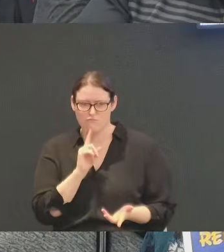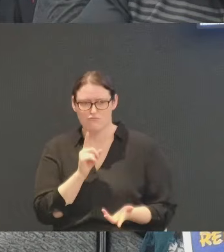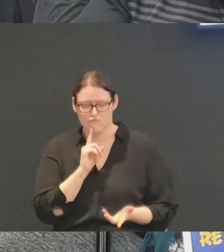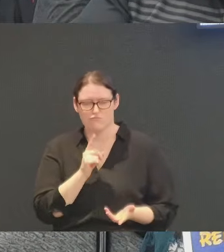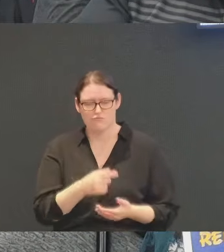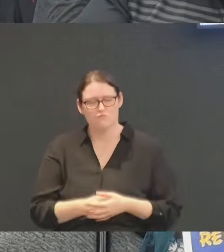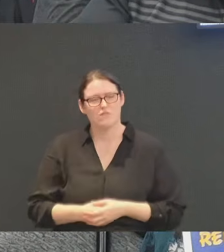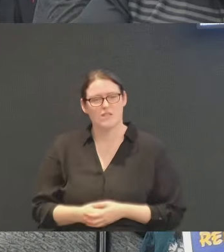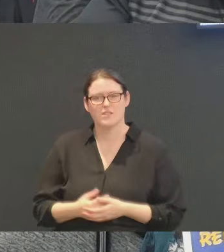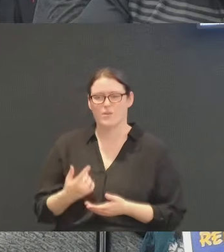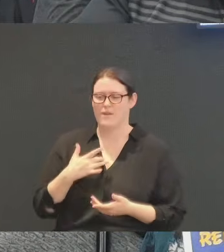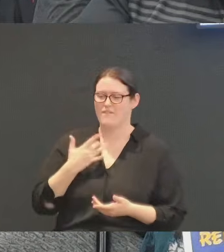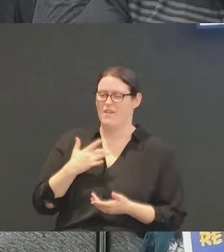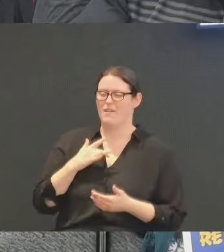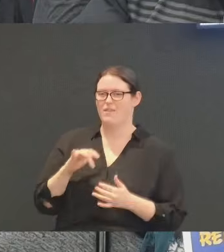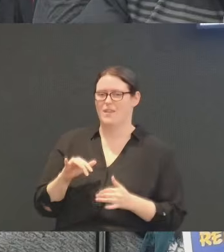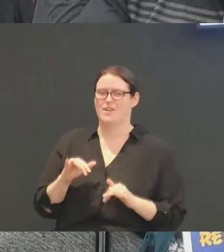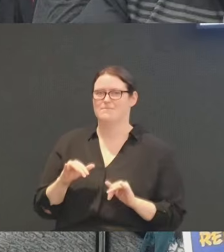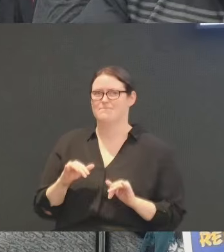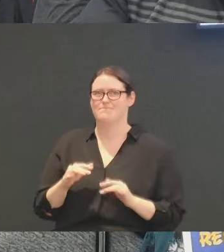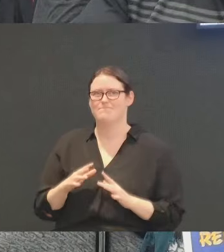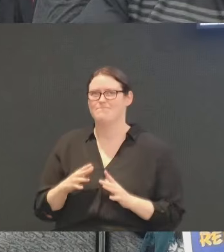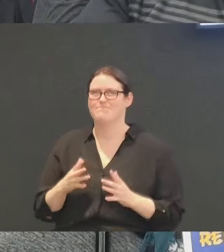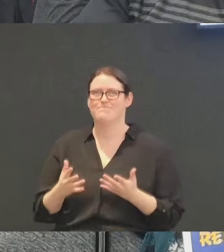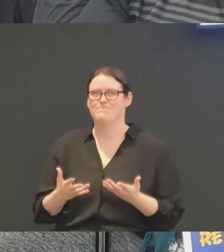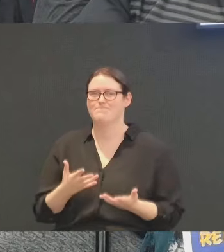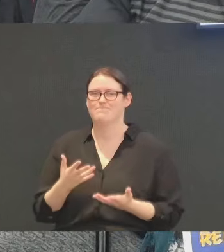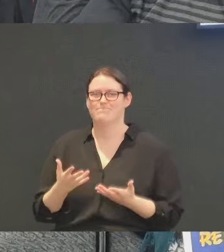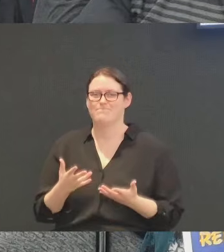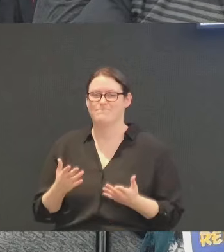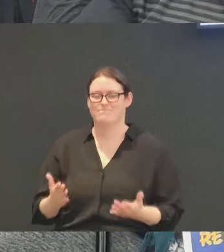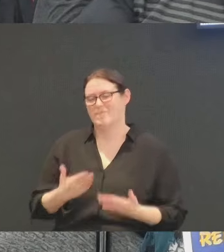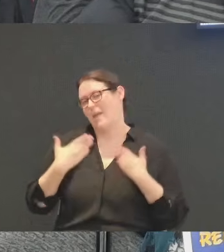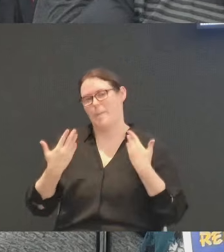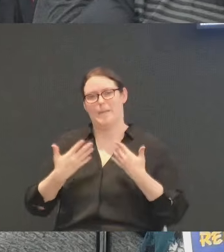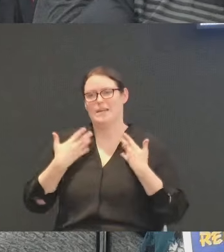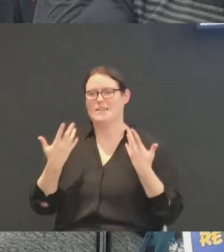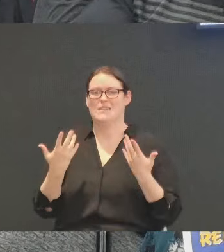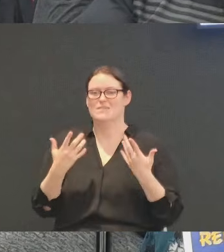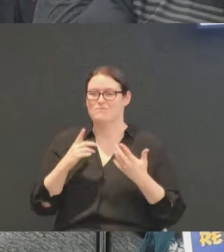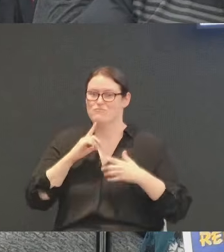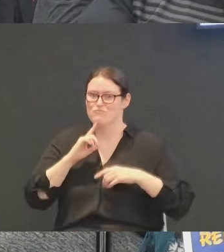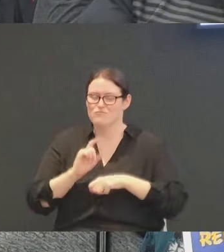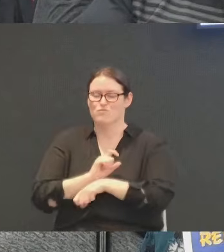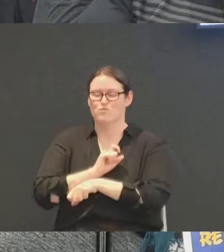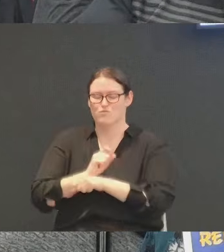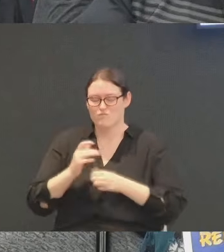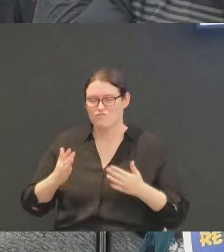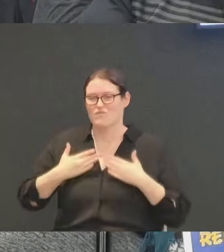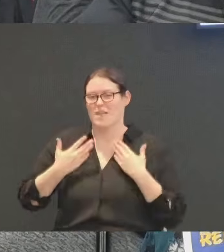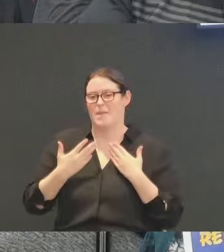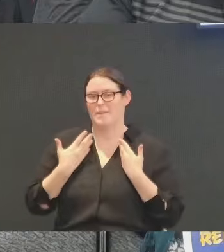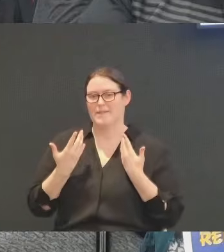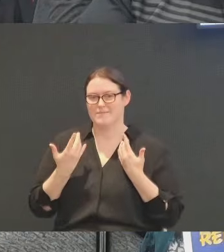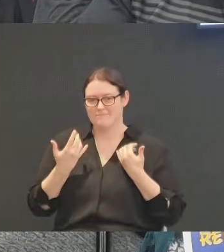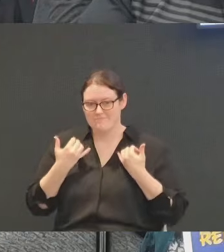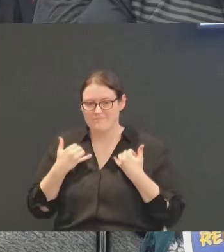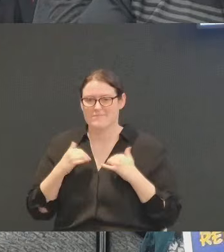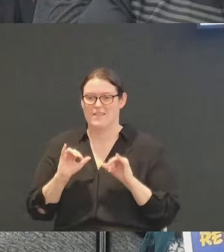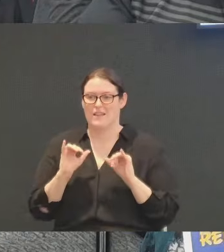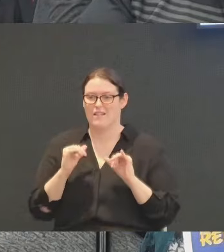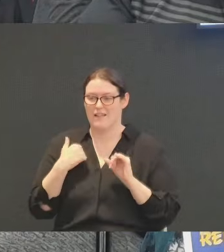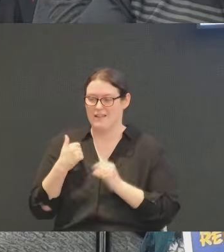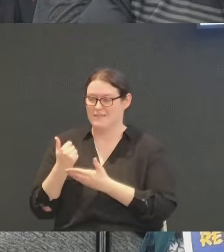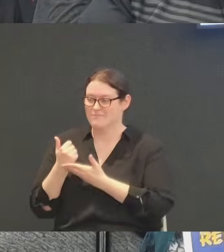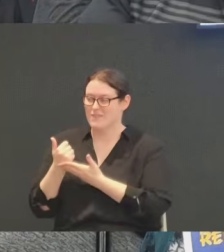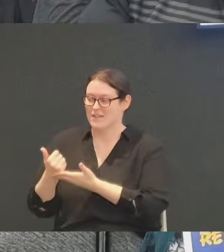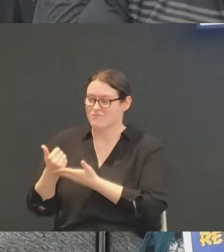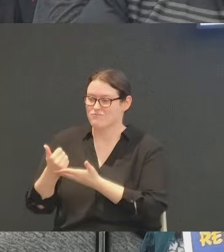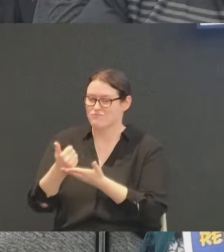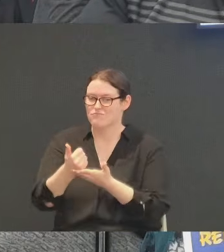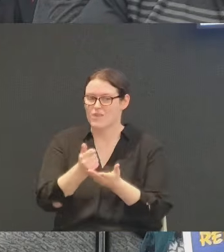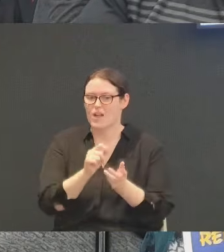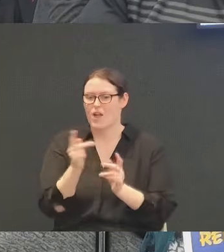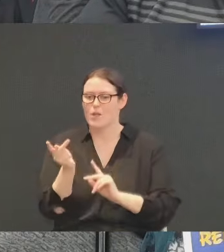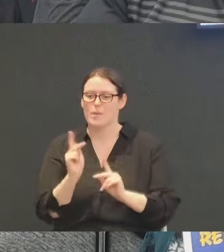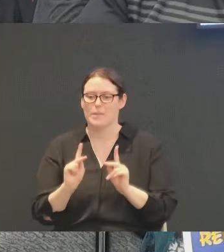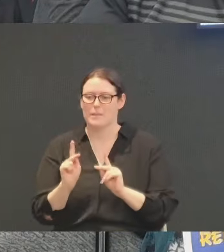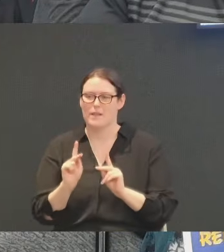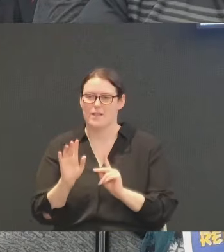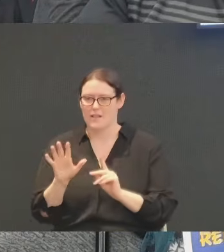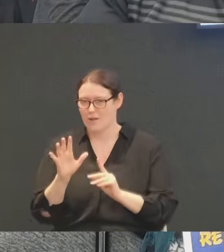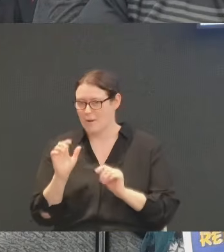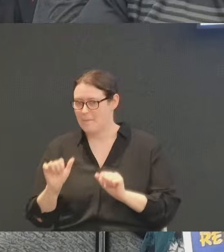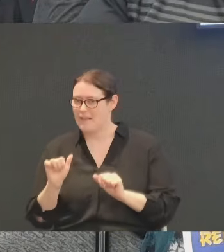wave of happiness genuine happiness that I could I get to help other people see where they can go. I